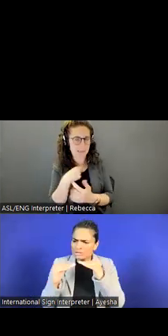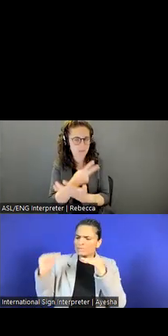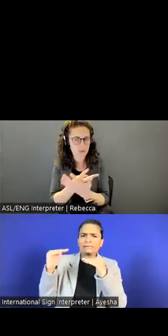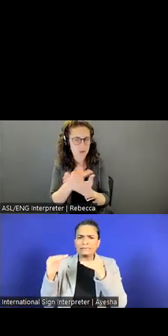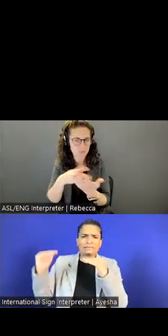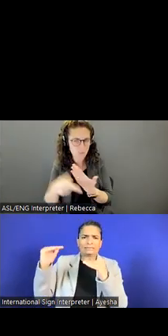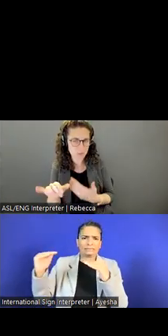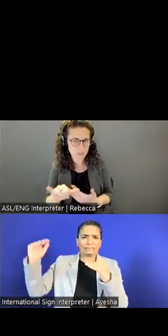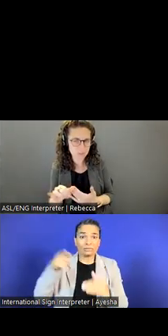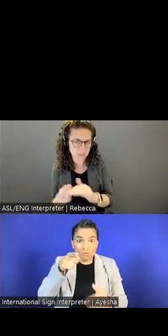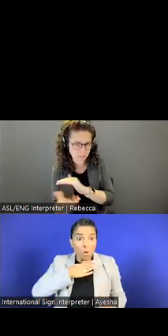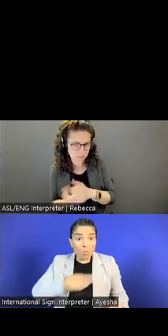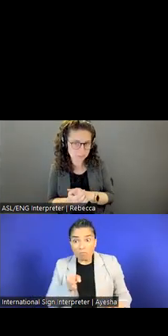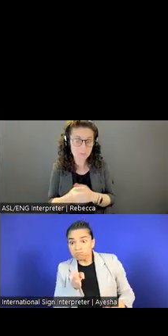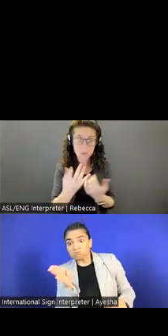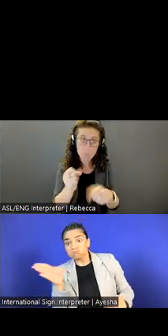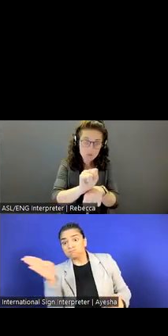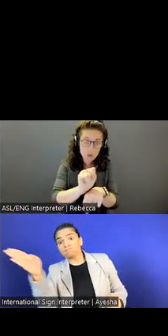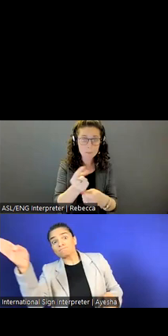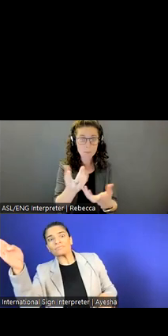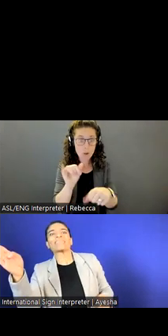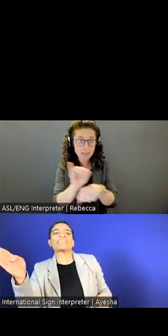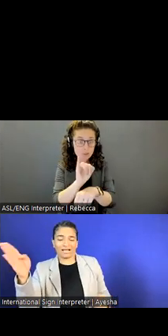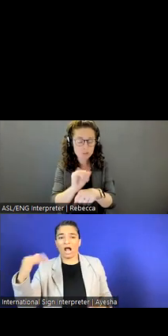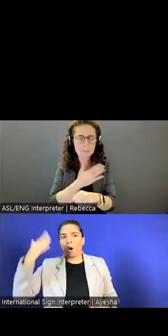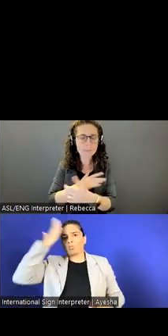If you're looking for a job or internship, please contact recruit@iie.org.